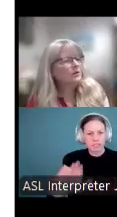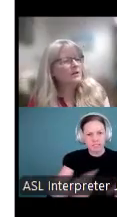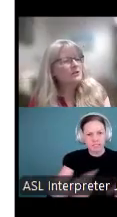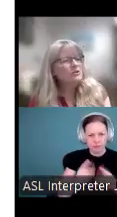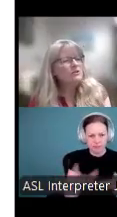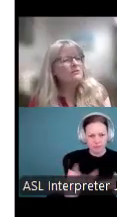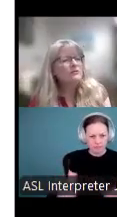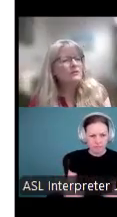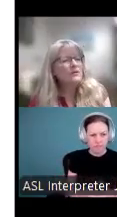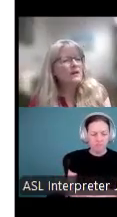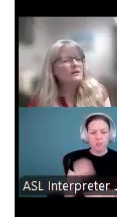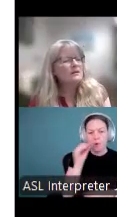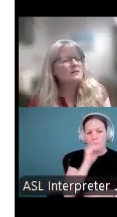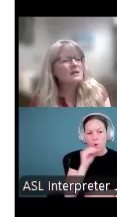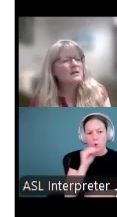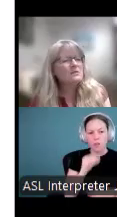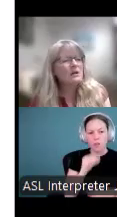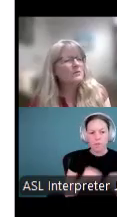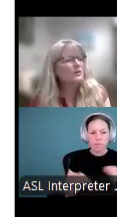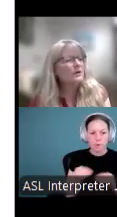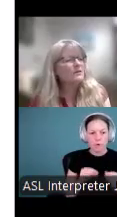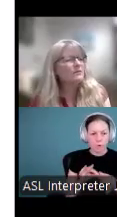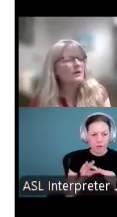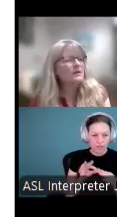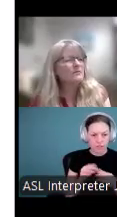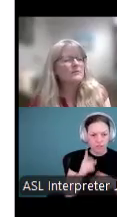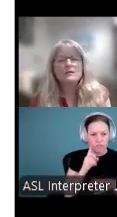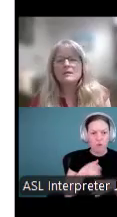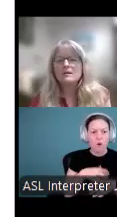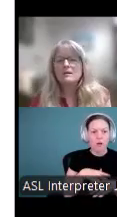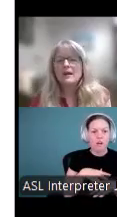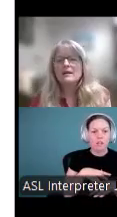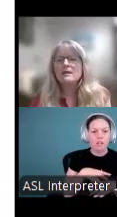coordination for that suck, swallow, breathe rhythm again.